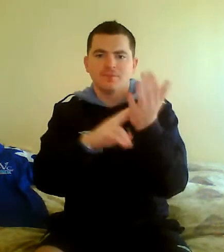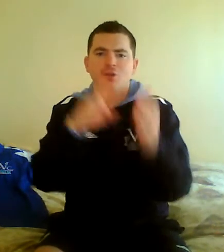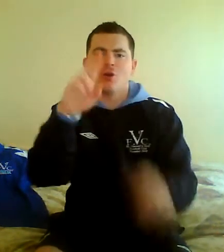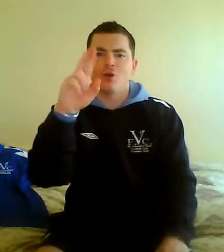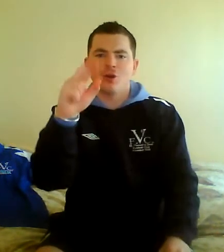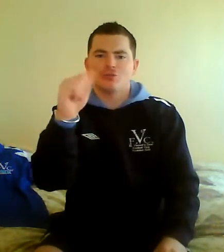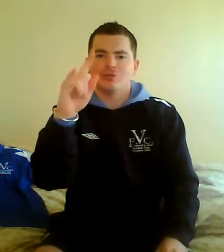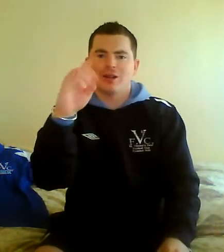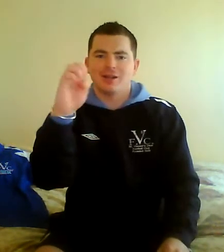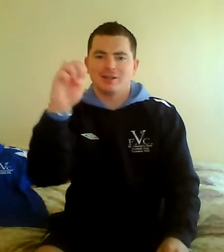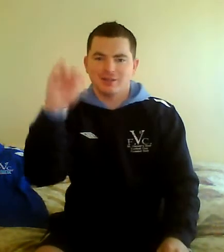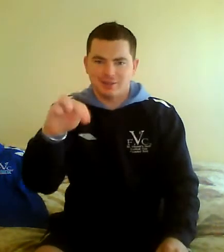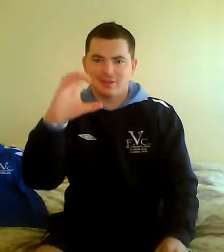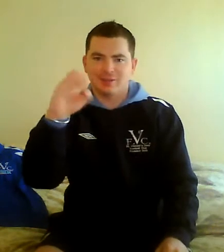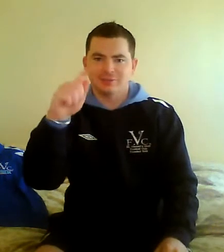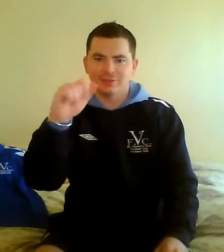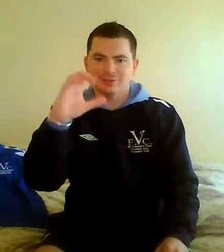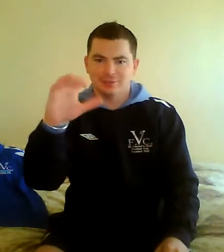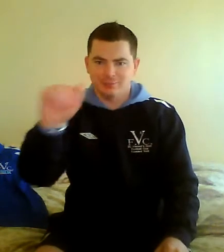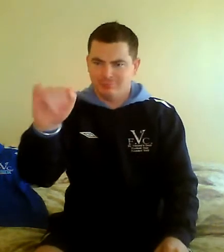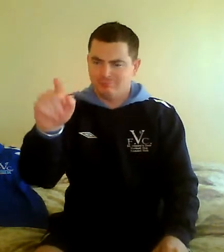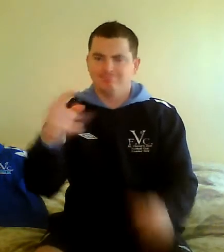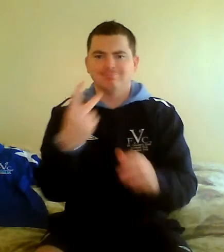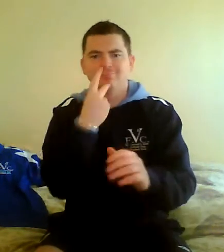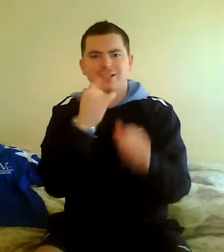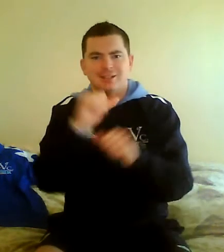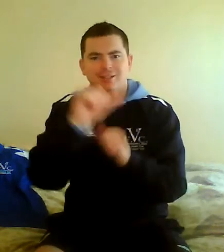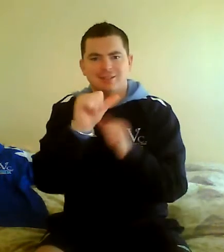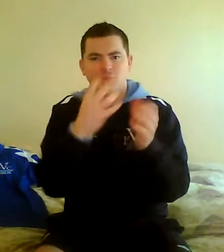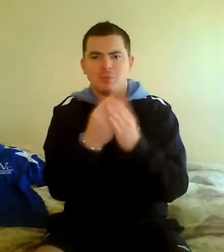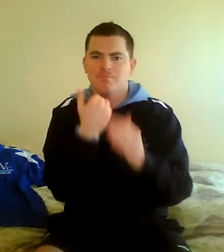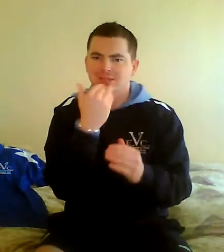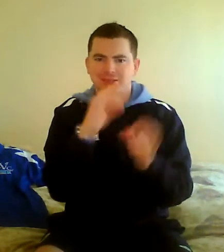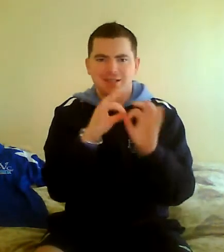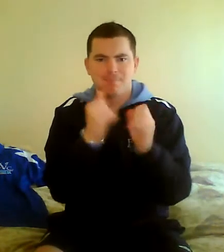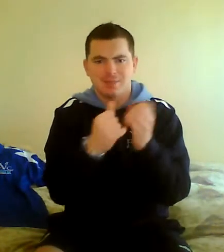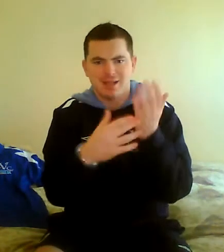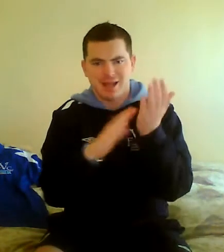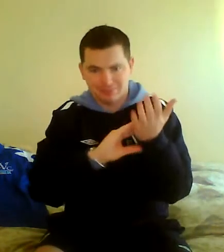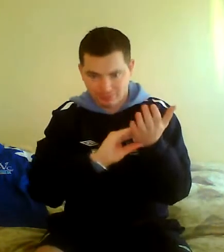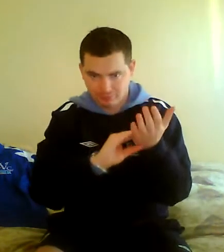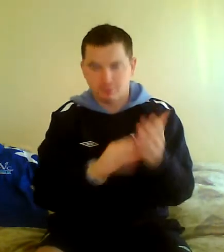against Raheen Celtic who are 2nd in the league with plenty of games in hand